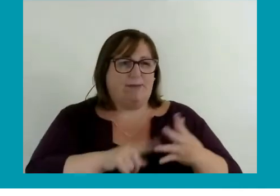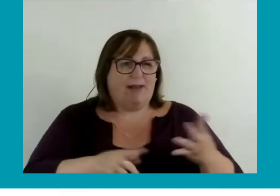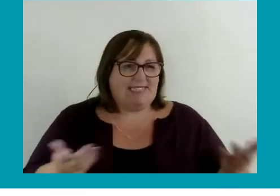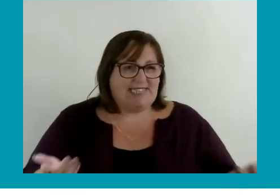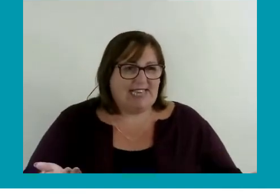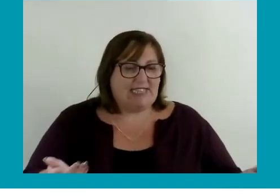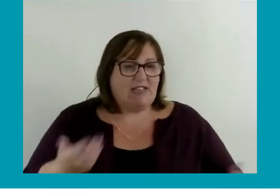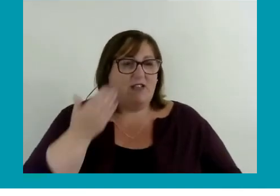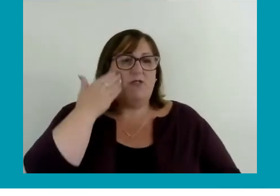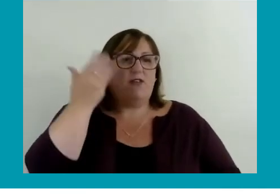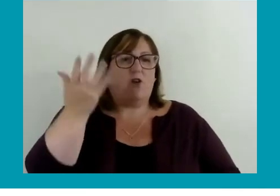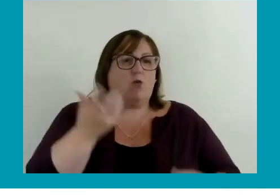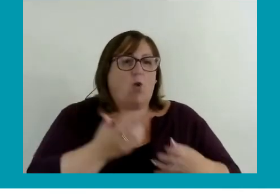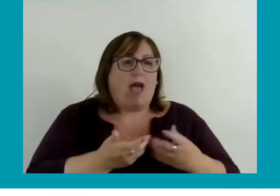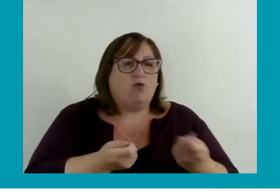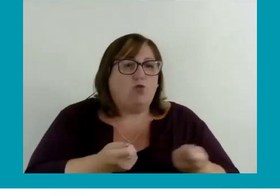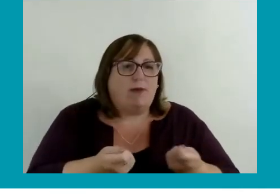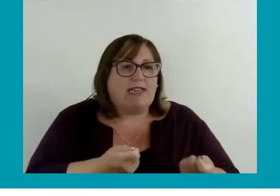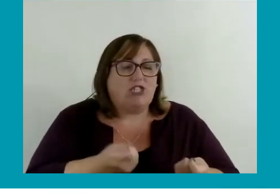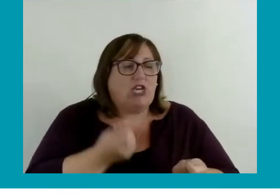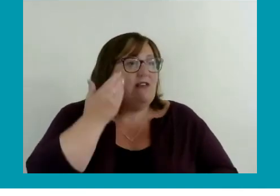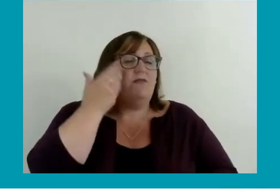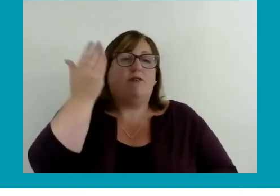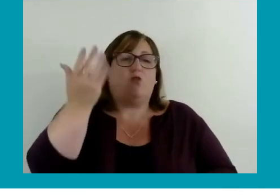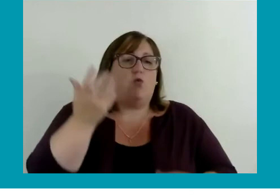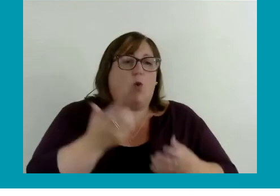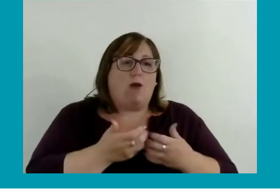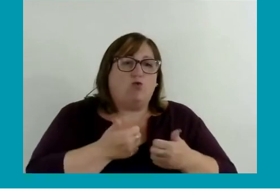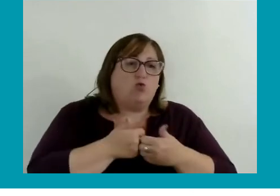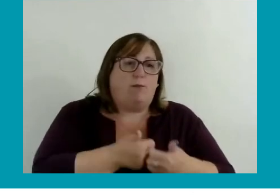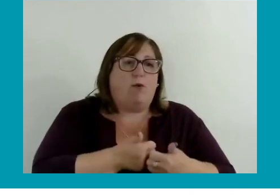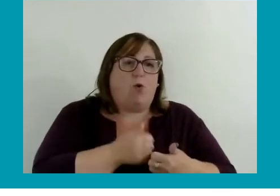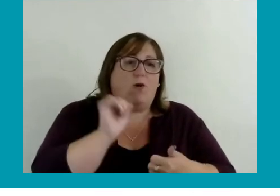it they don't know how to support their staff and really it just comes down to communication